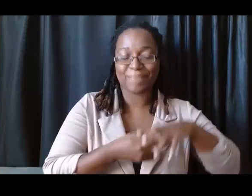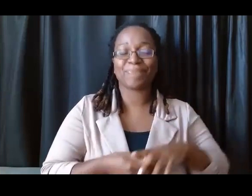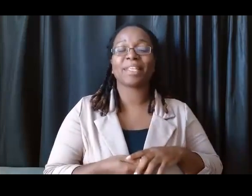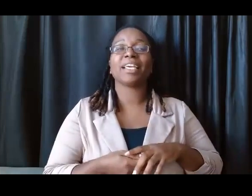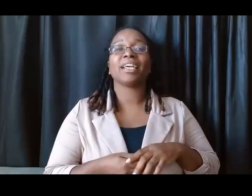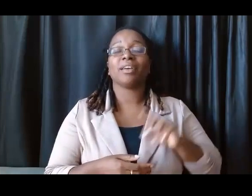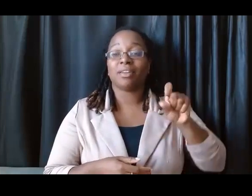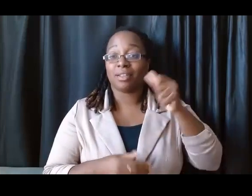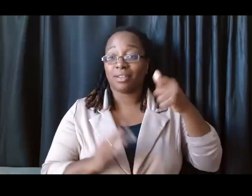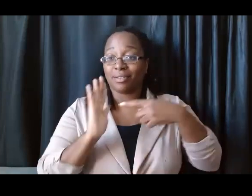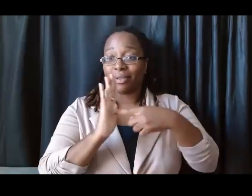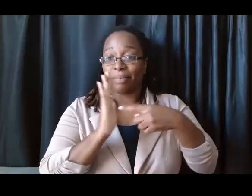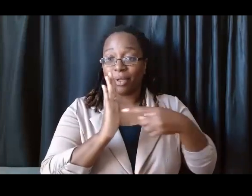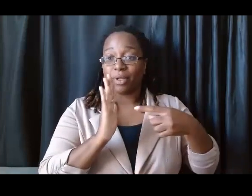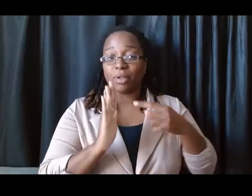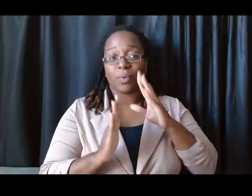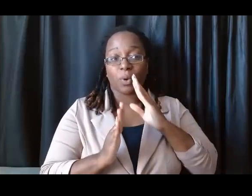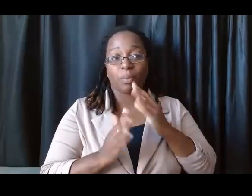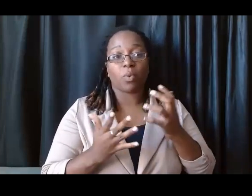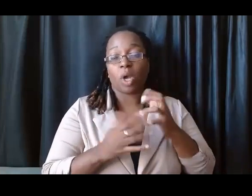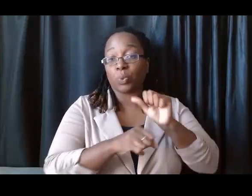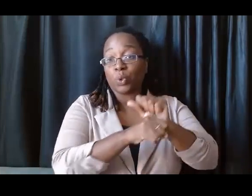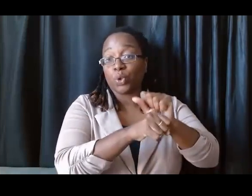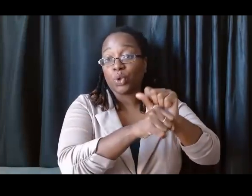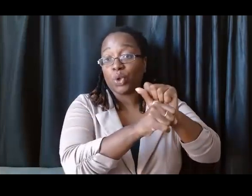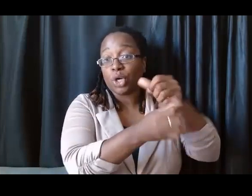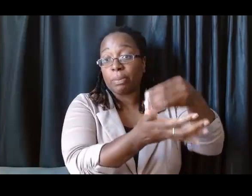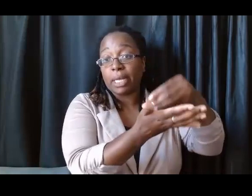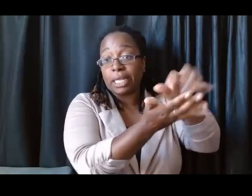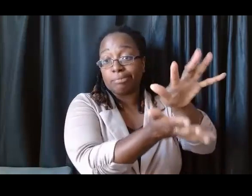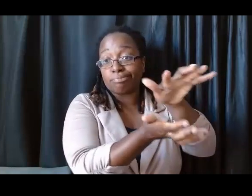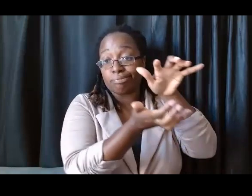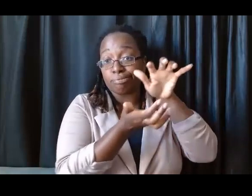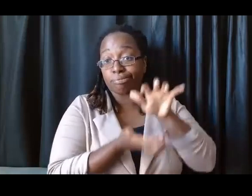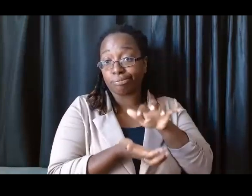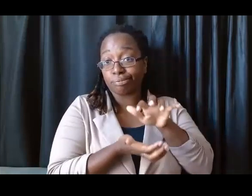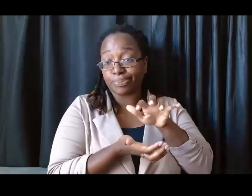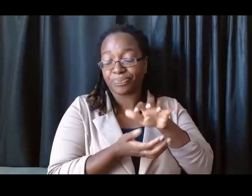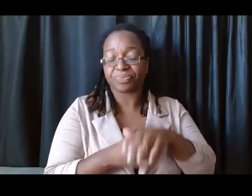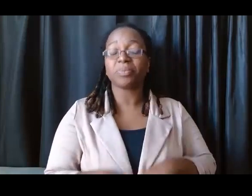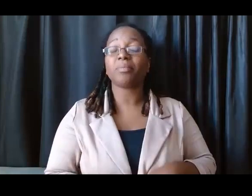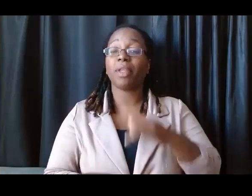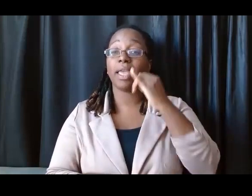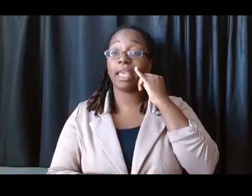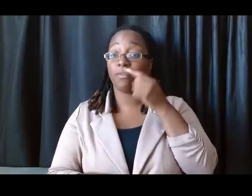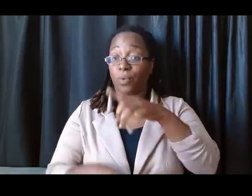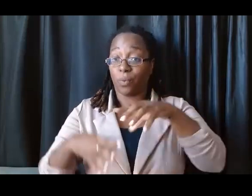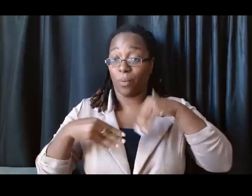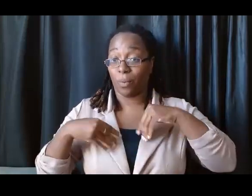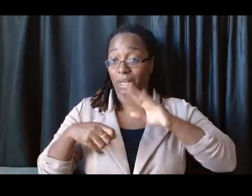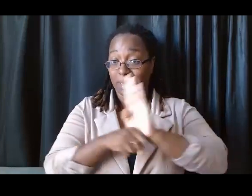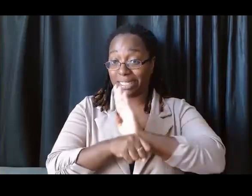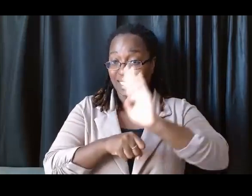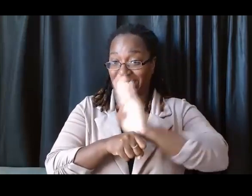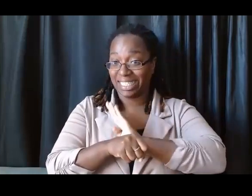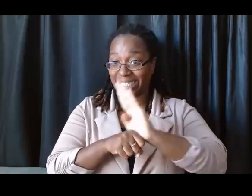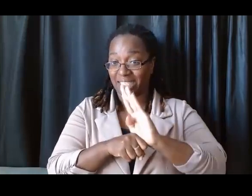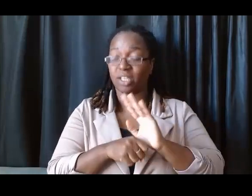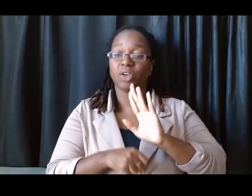Another example of income is earnings. Now, when a person is self-employed, their net earnings from